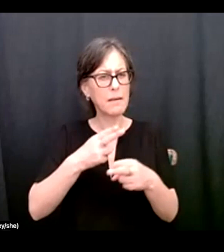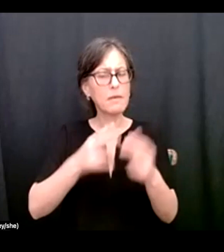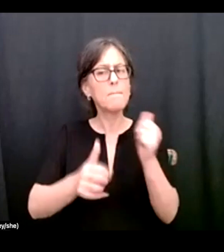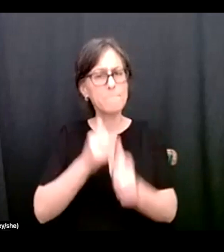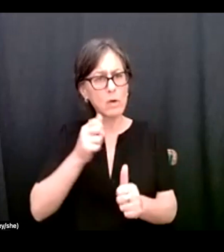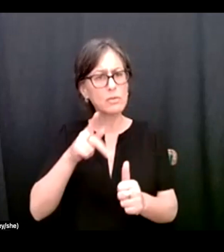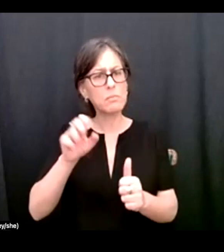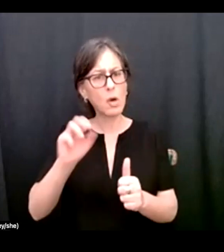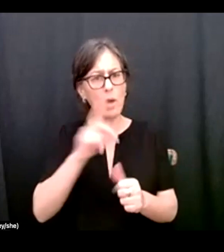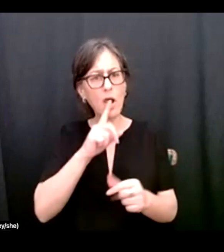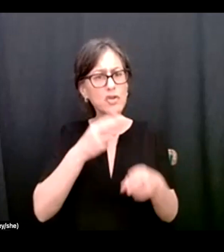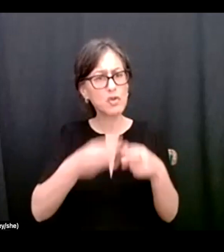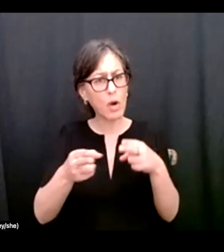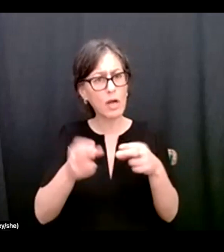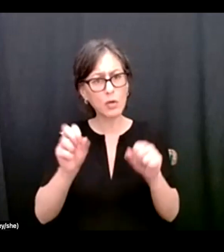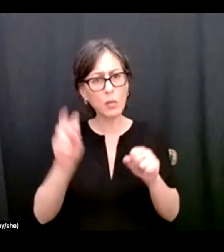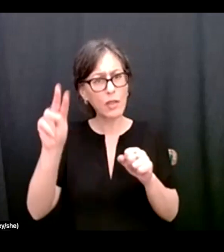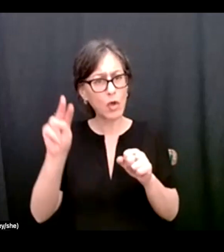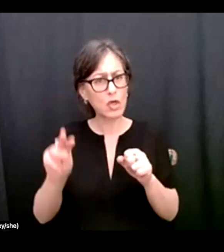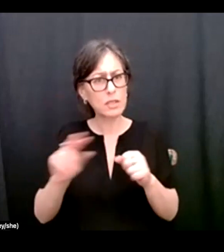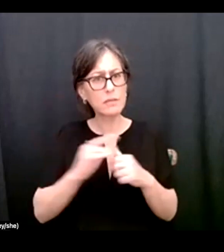and maybe you can take a look, but I, you know, part of,